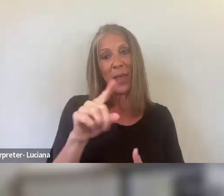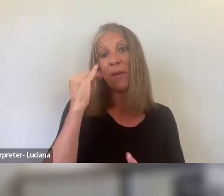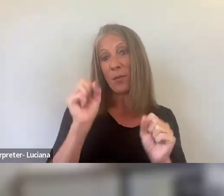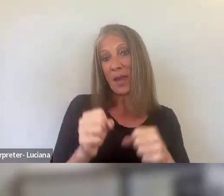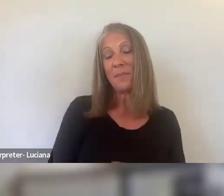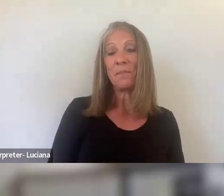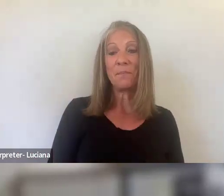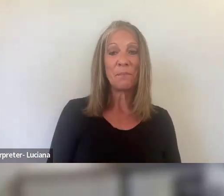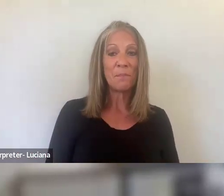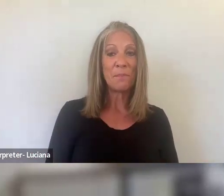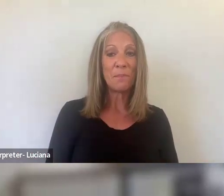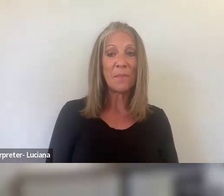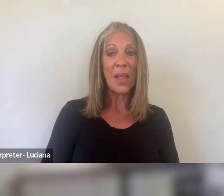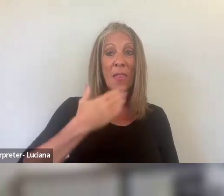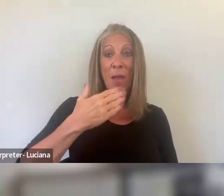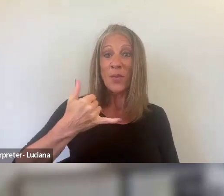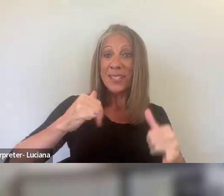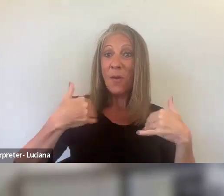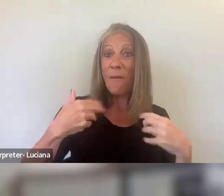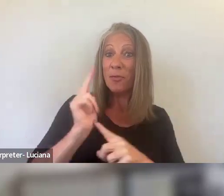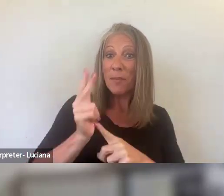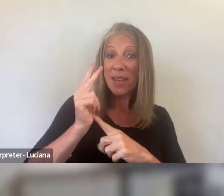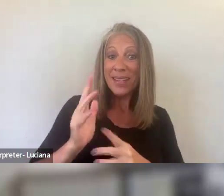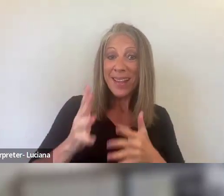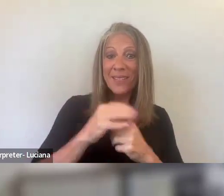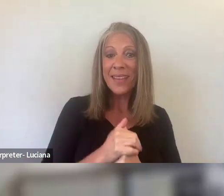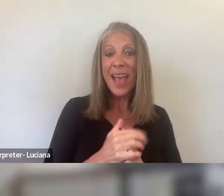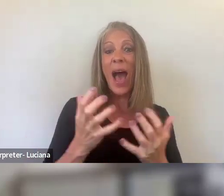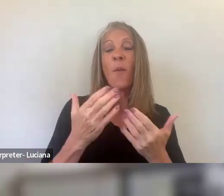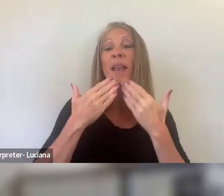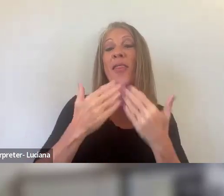Thank you. We have three minutes left. I want to thank Mary-Kate,